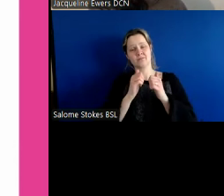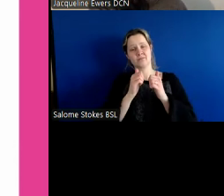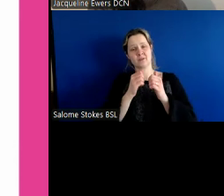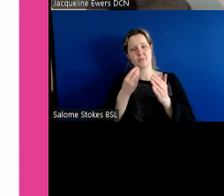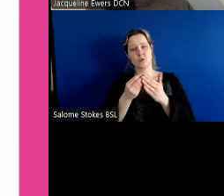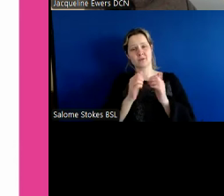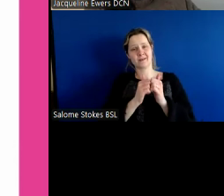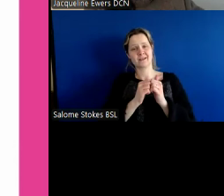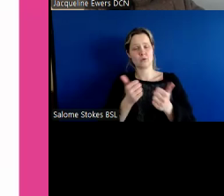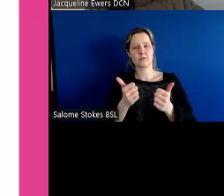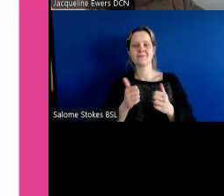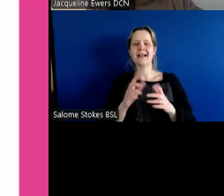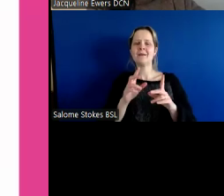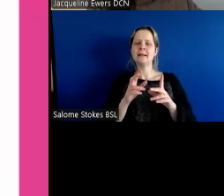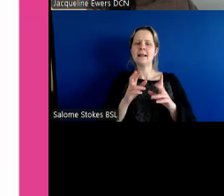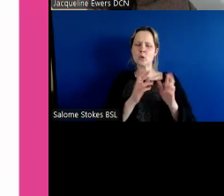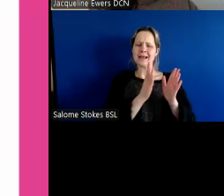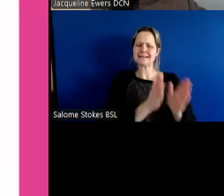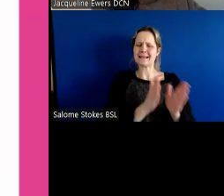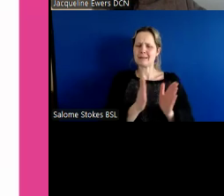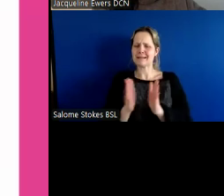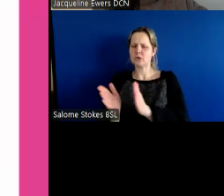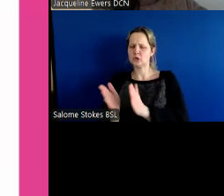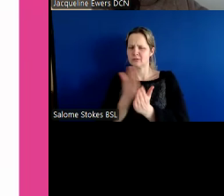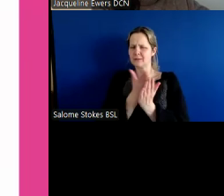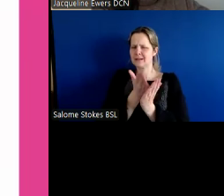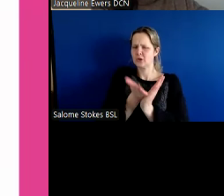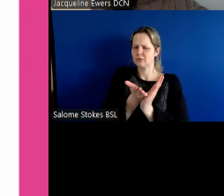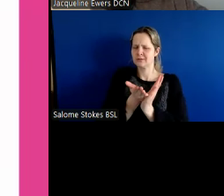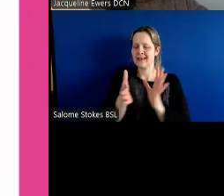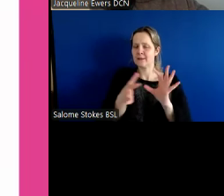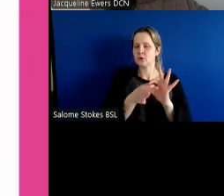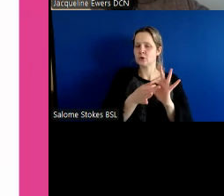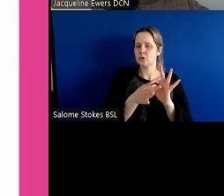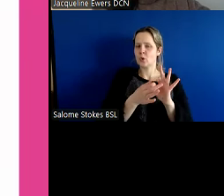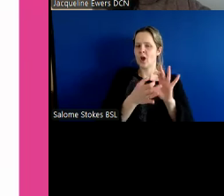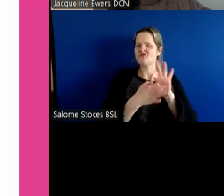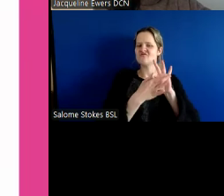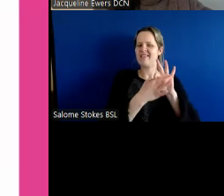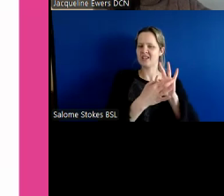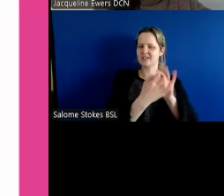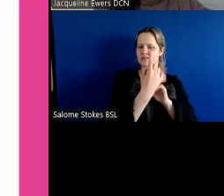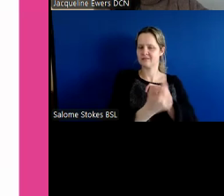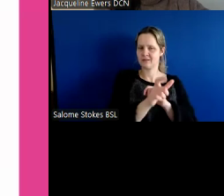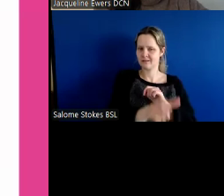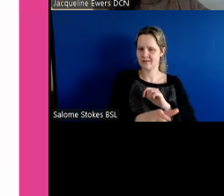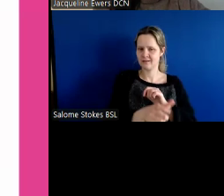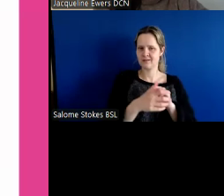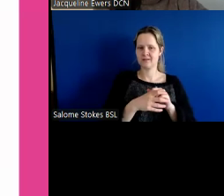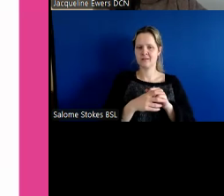In terms of segmentation, that's that relevant-- coming back to relevance and sending people information that they actually want to hear